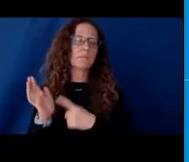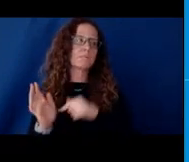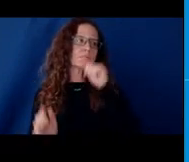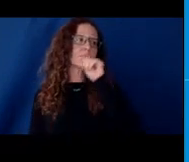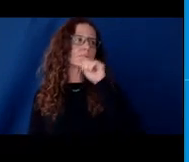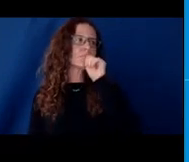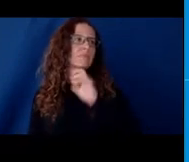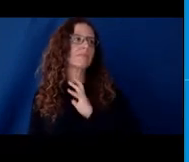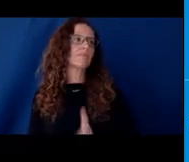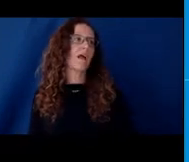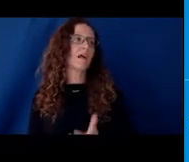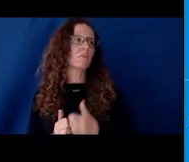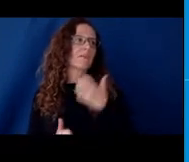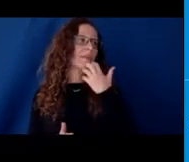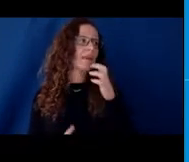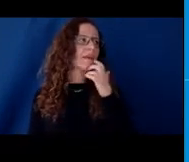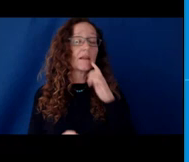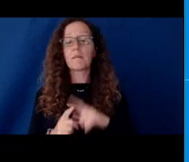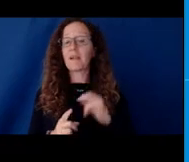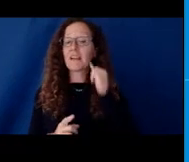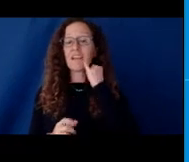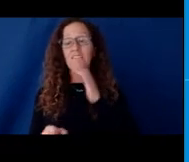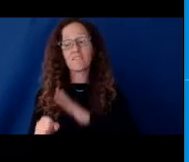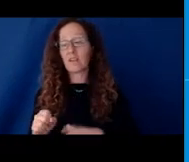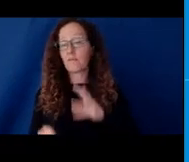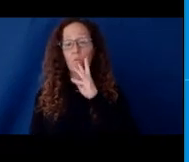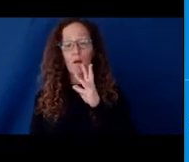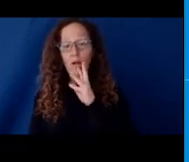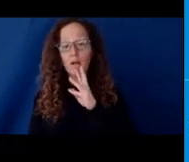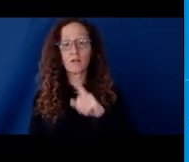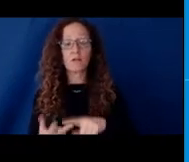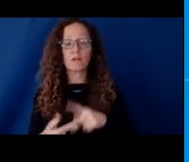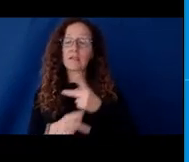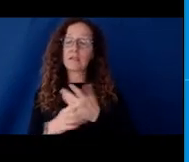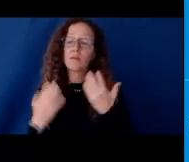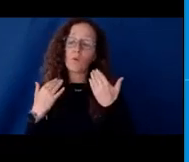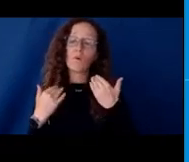they do not adequately hydrate or stay cool during the heat of the day. Additionally,